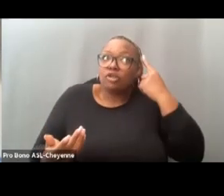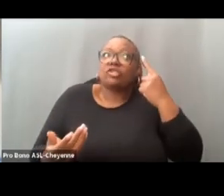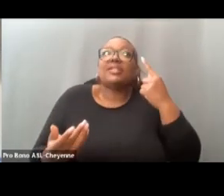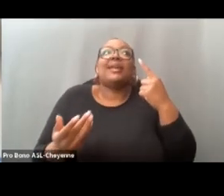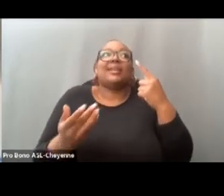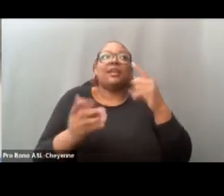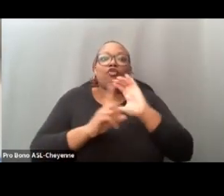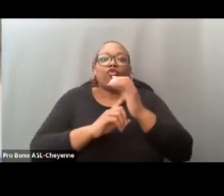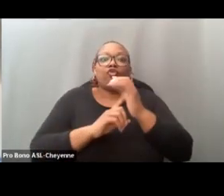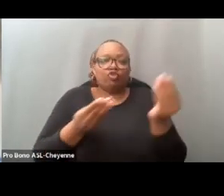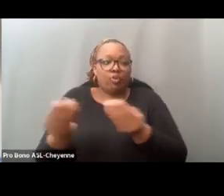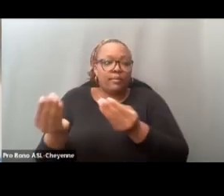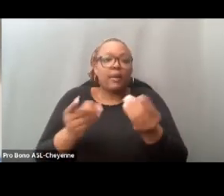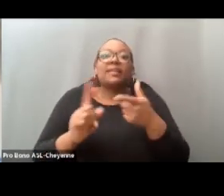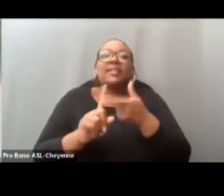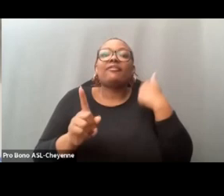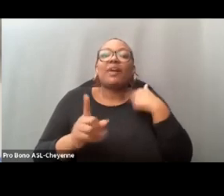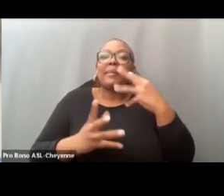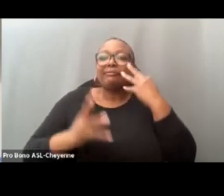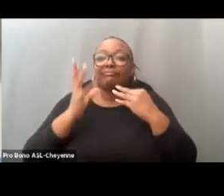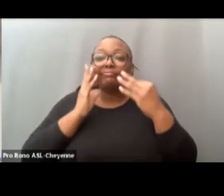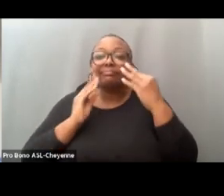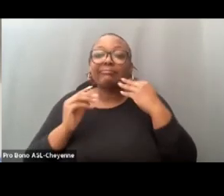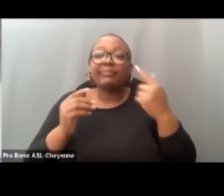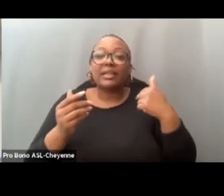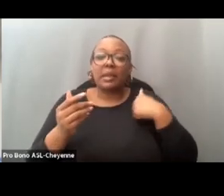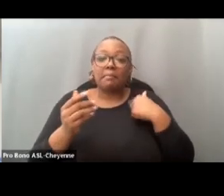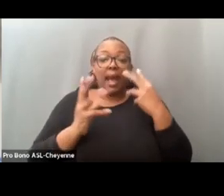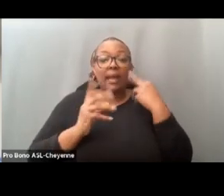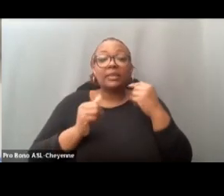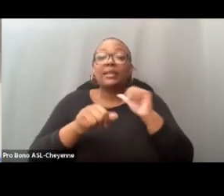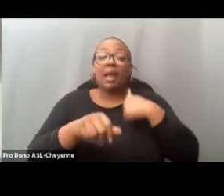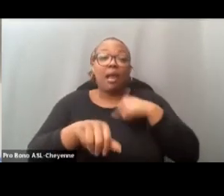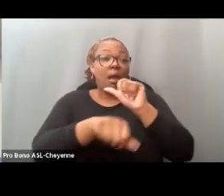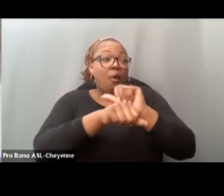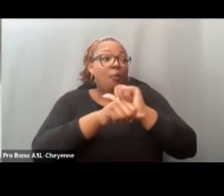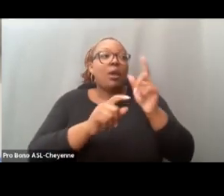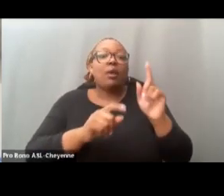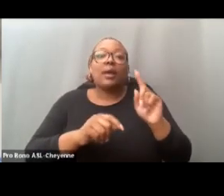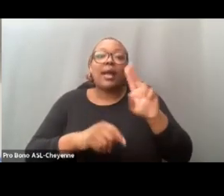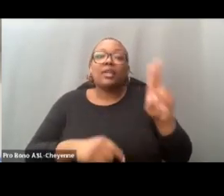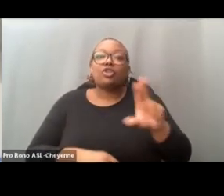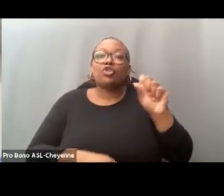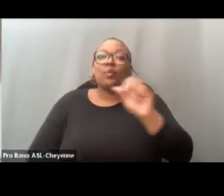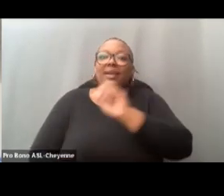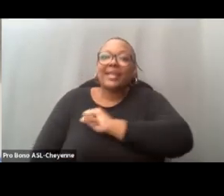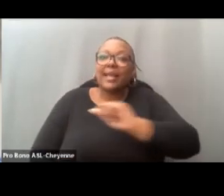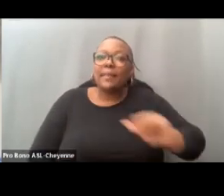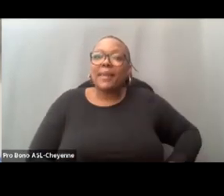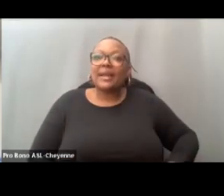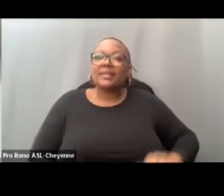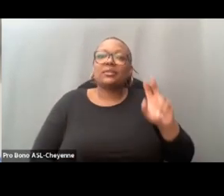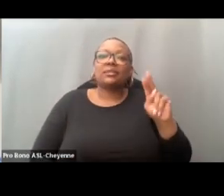comes entirely from experience. My experience as US ambassador to the Netherlands,